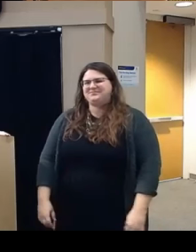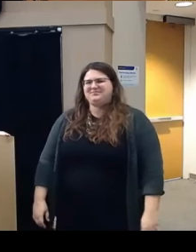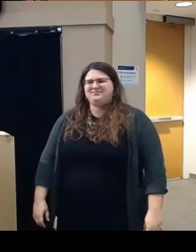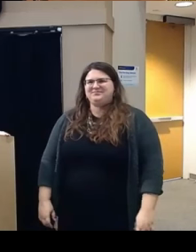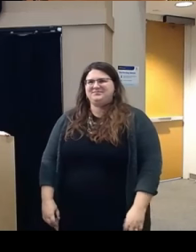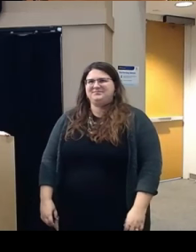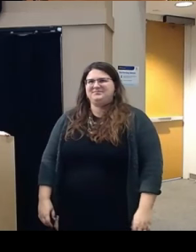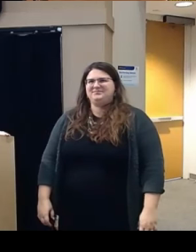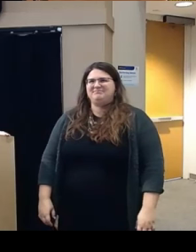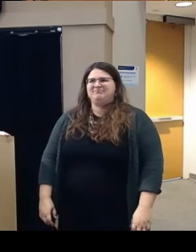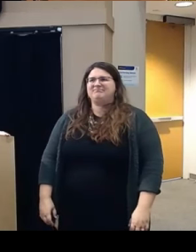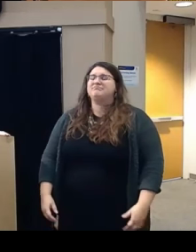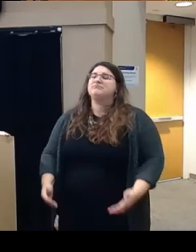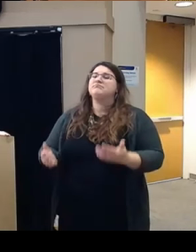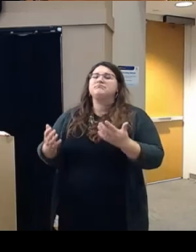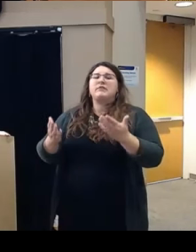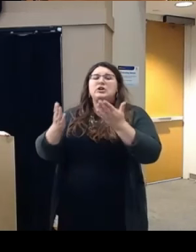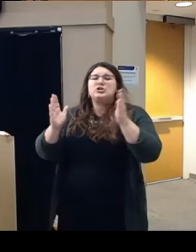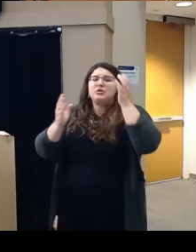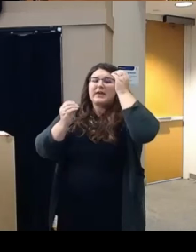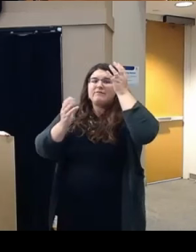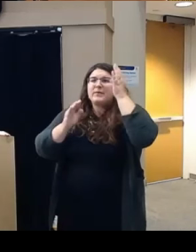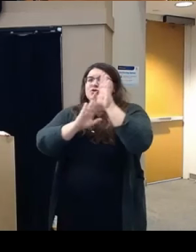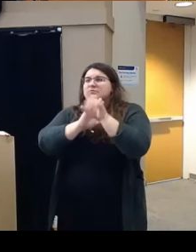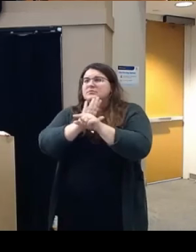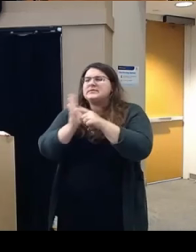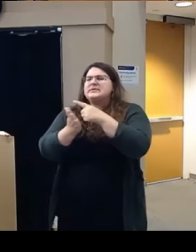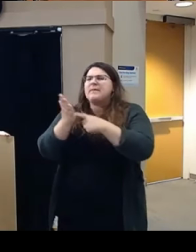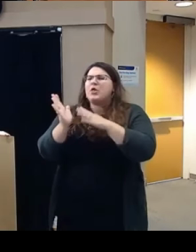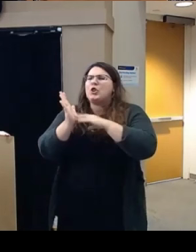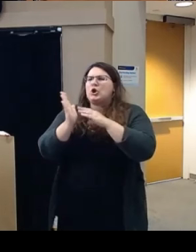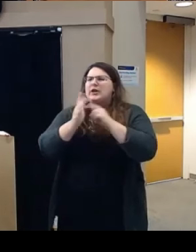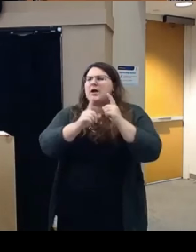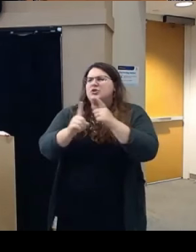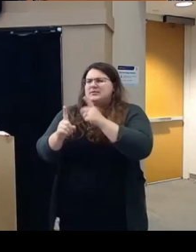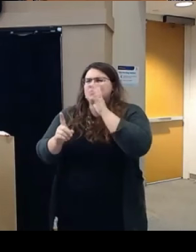terms of just general information I'll talk about learning objectives again in a couple of slides